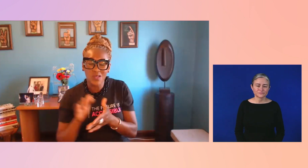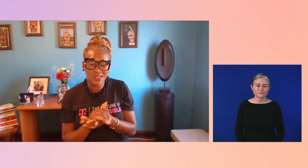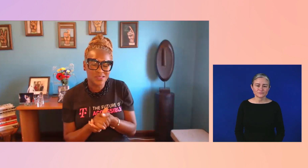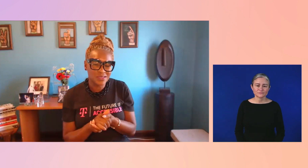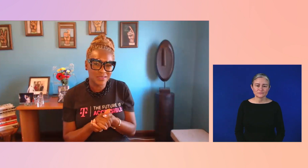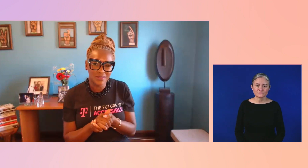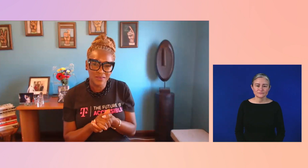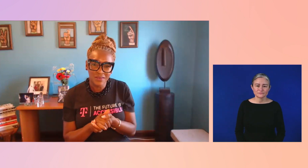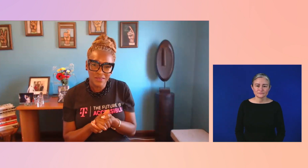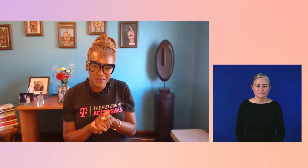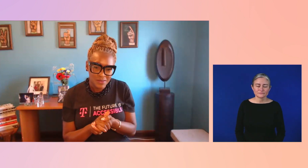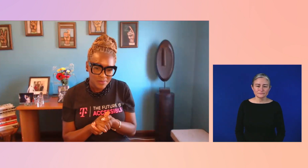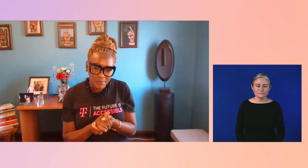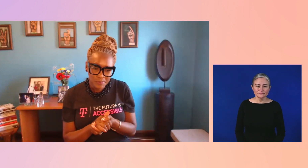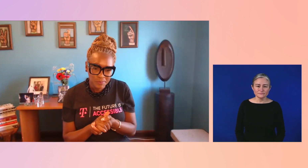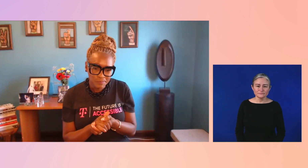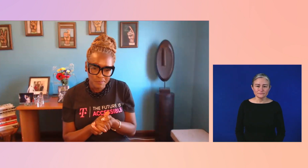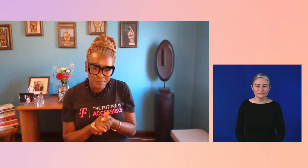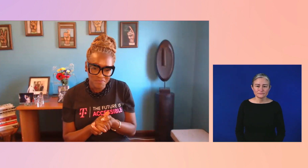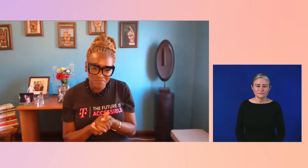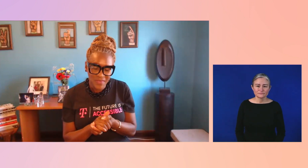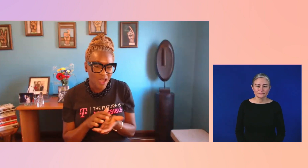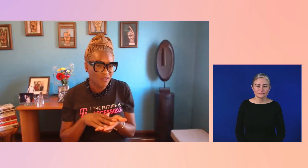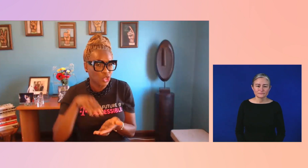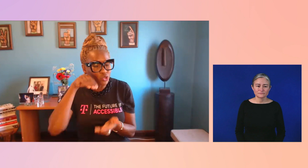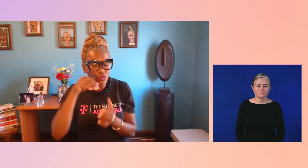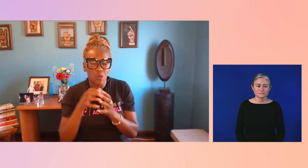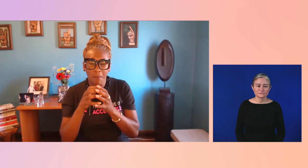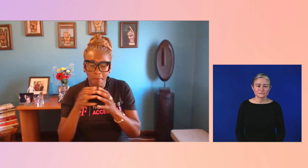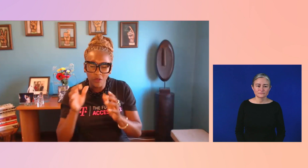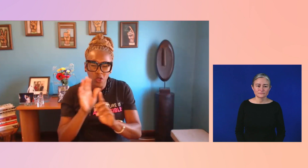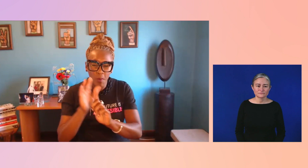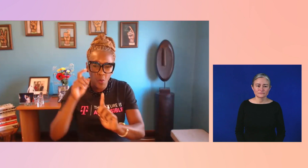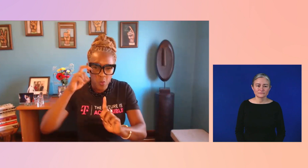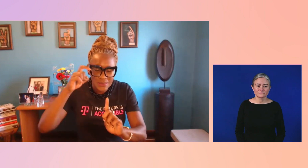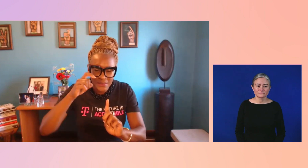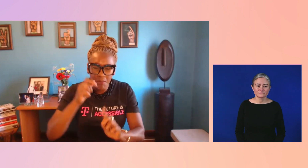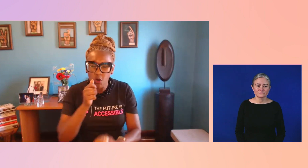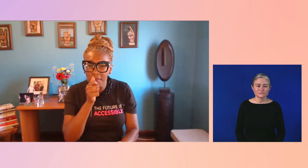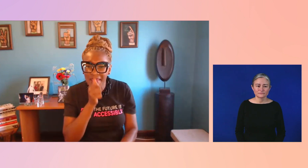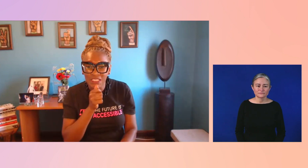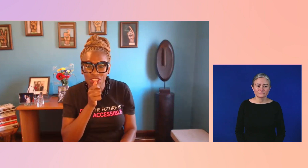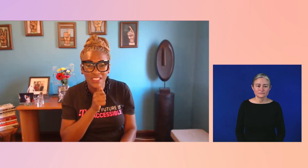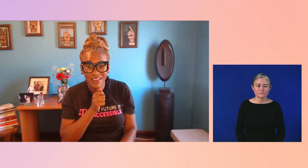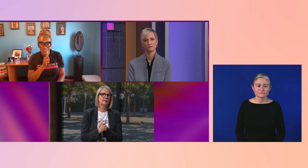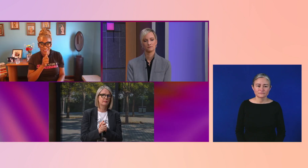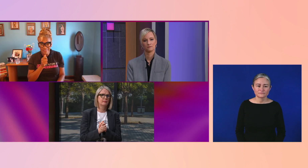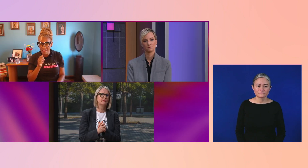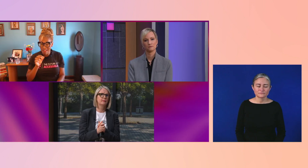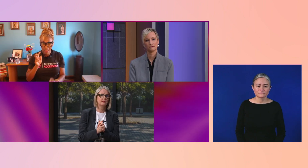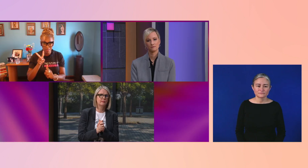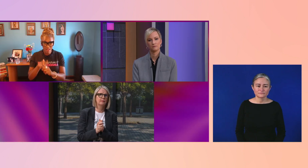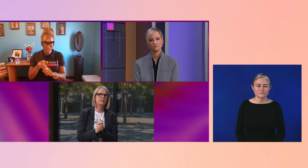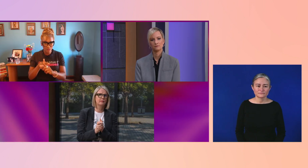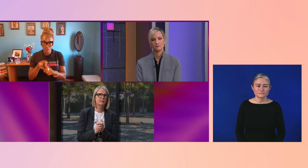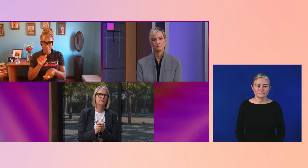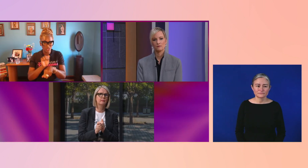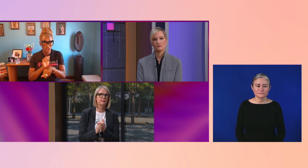always wanting to open up more doors for people, doors of opportunity. I've learned so much from her wisdom, from her patients.